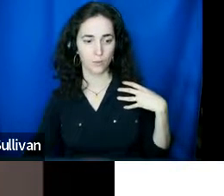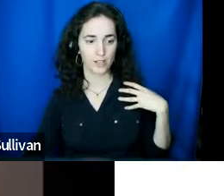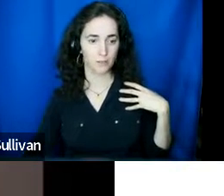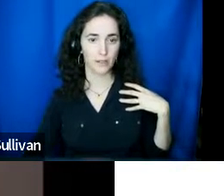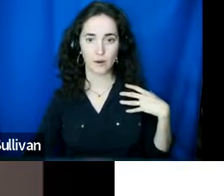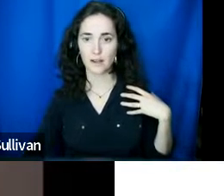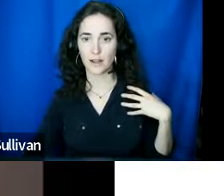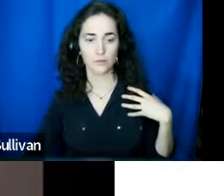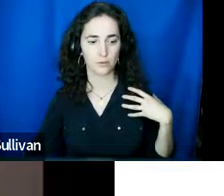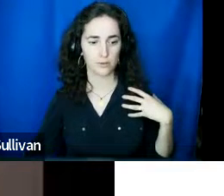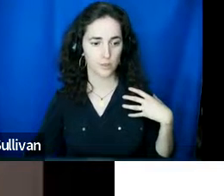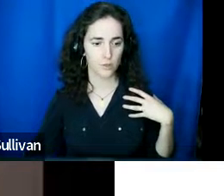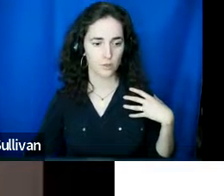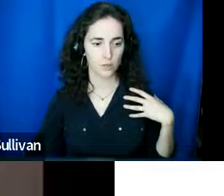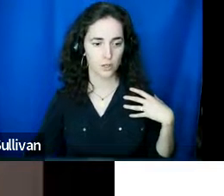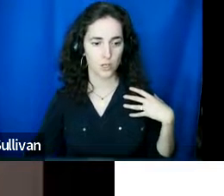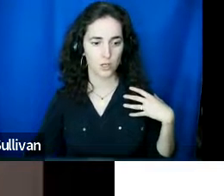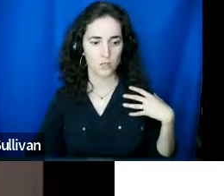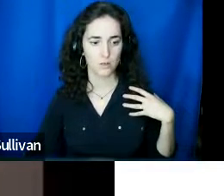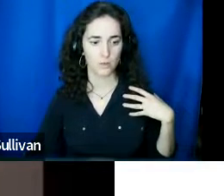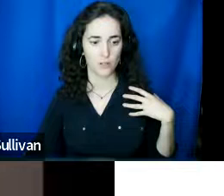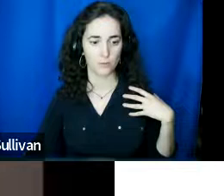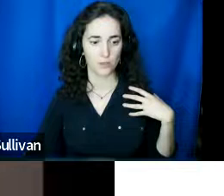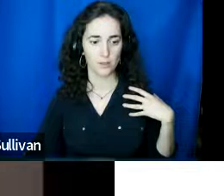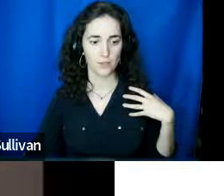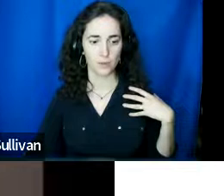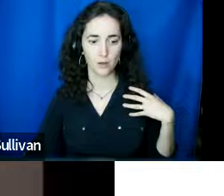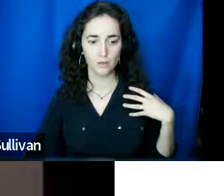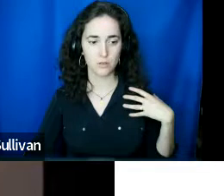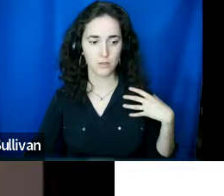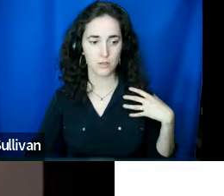I'm gonna press play right now, so that we don't waste more time.